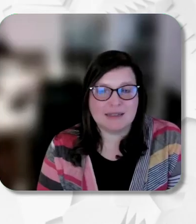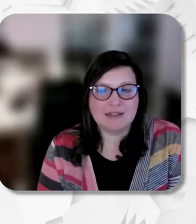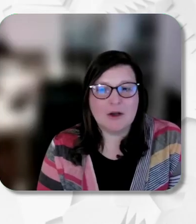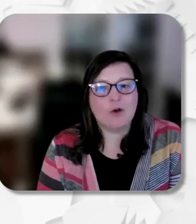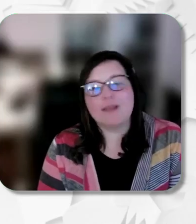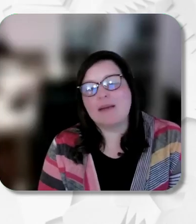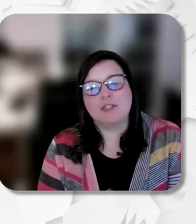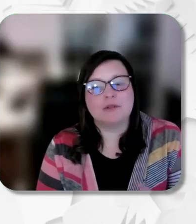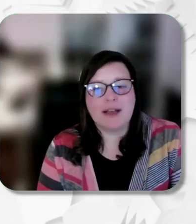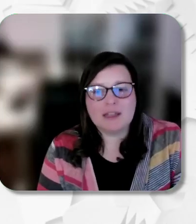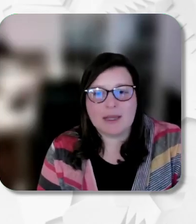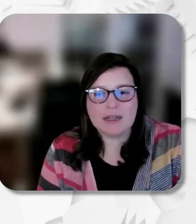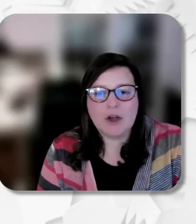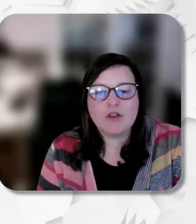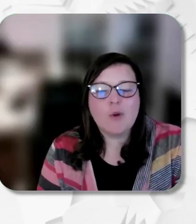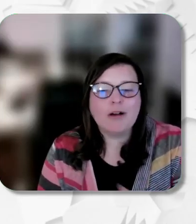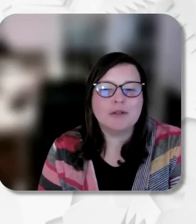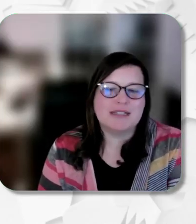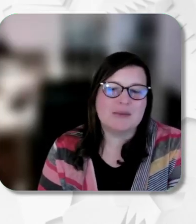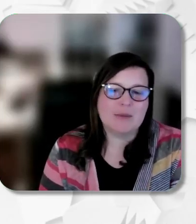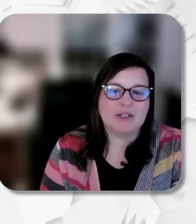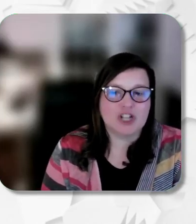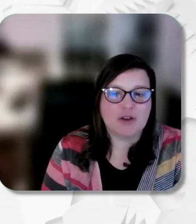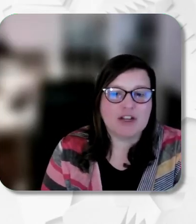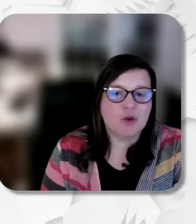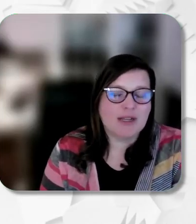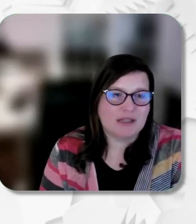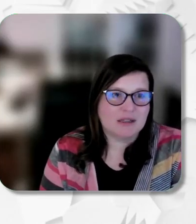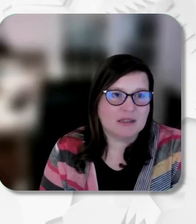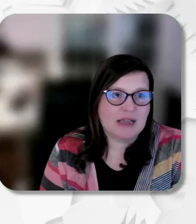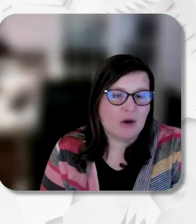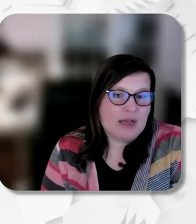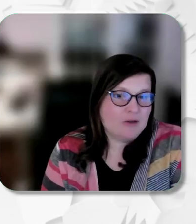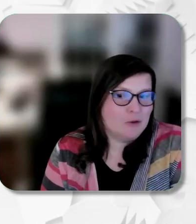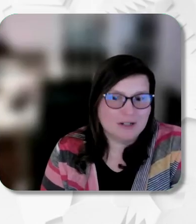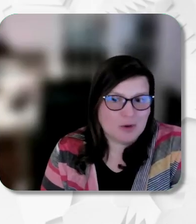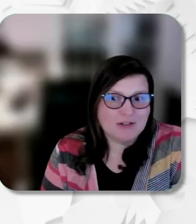it or be able to evaluate it. You also need to be able to generate new ideas and or express